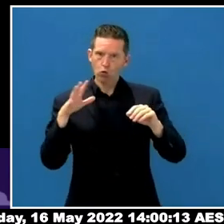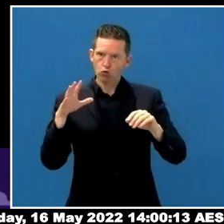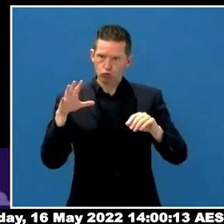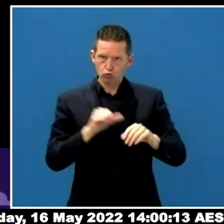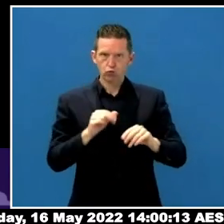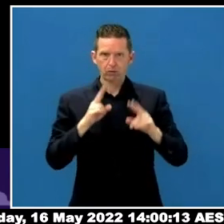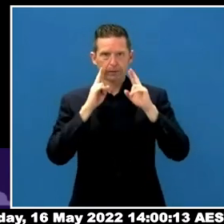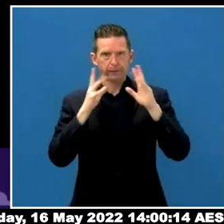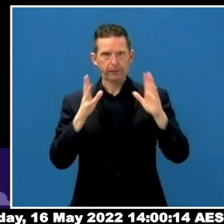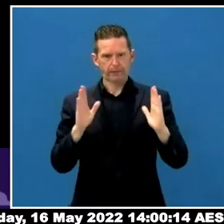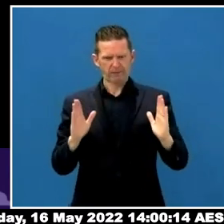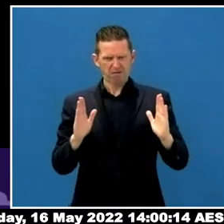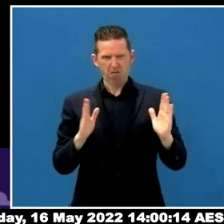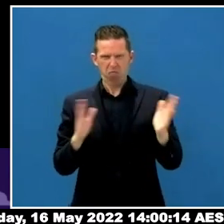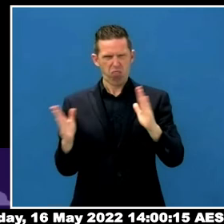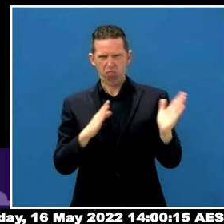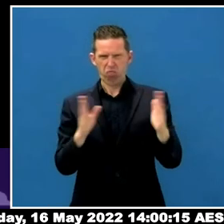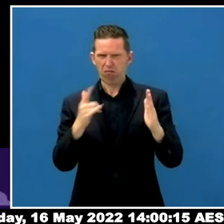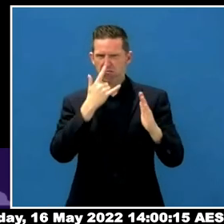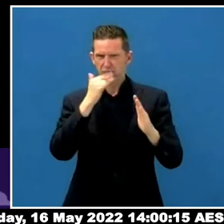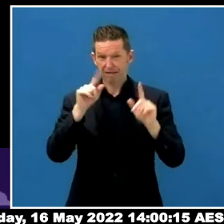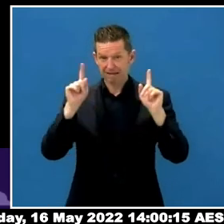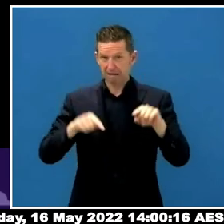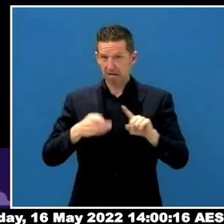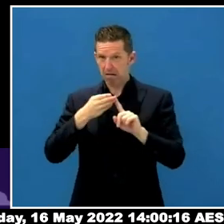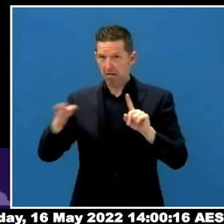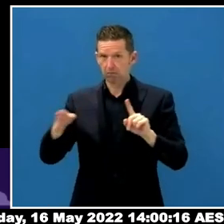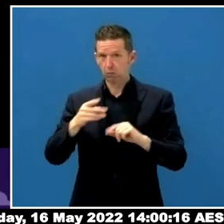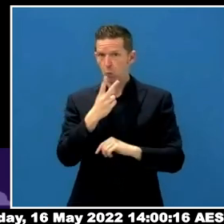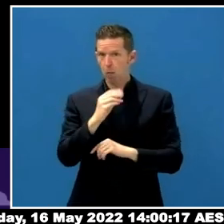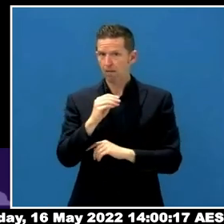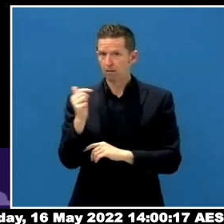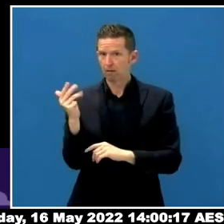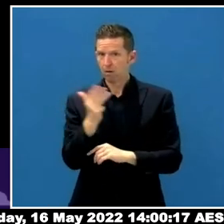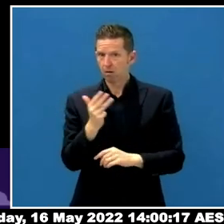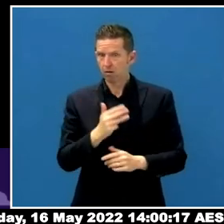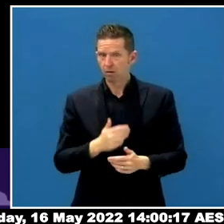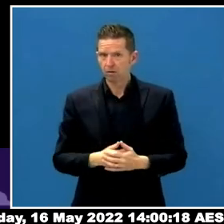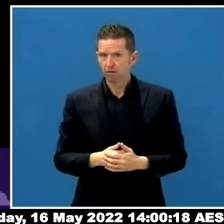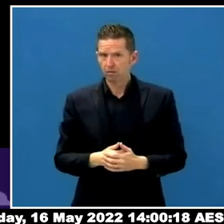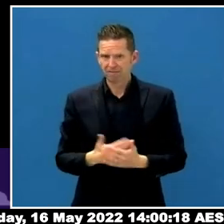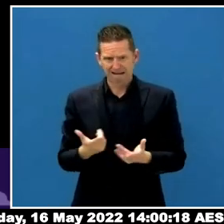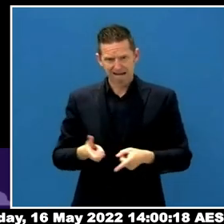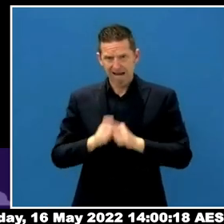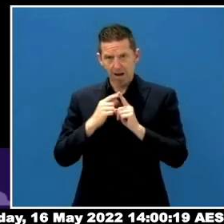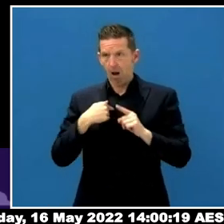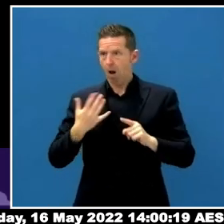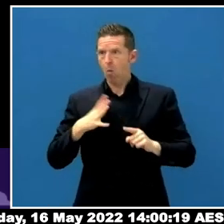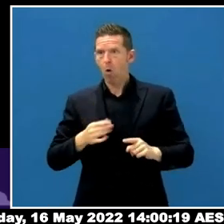And it was very hard for me to book appointments and do what I was doing around